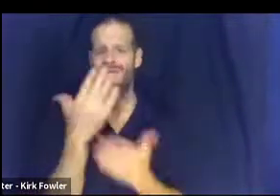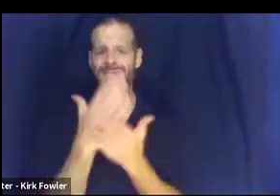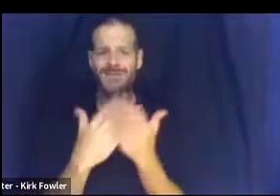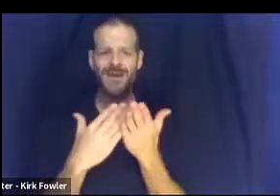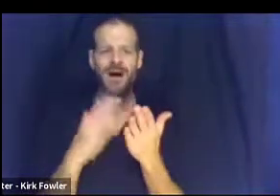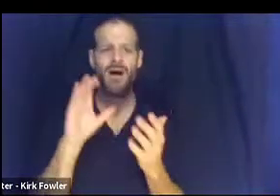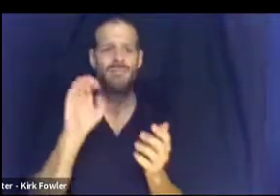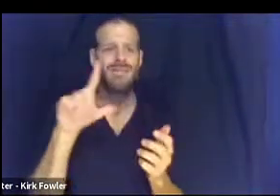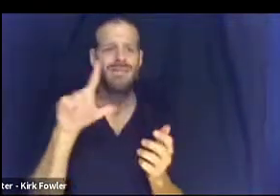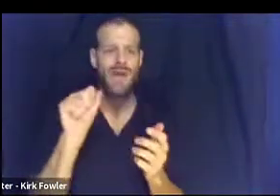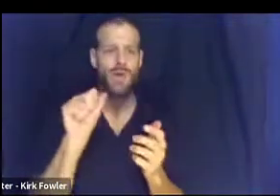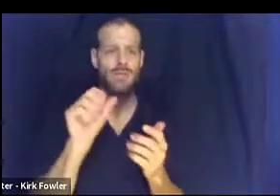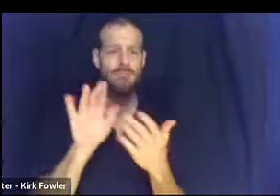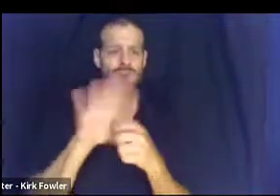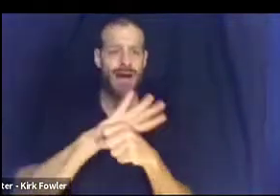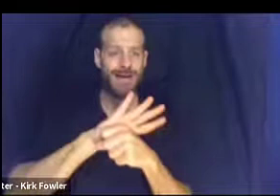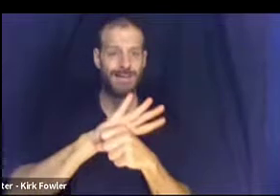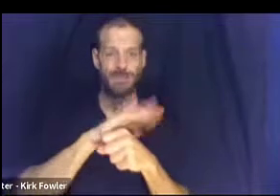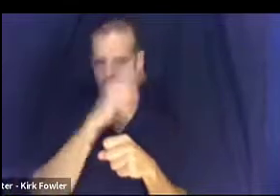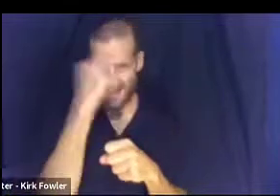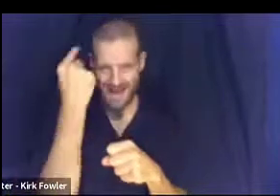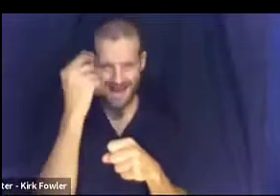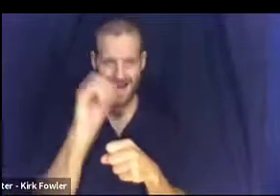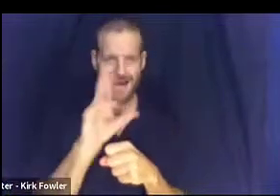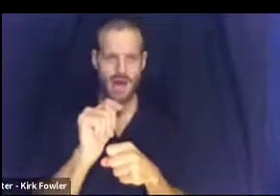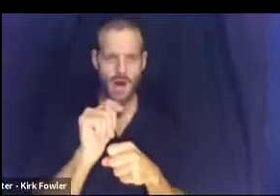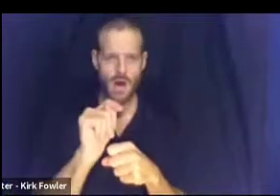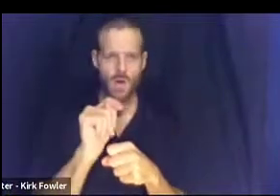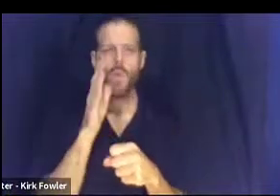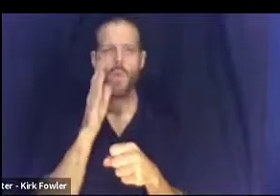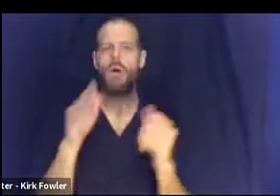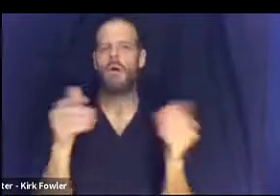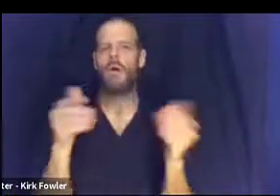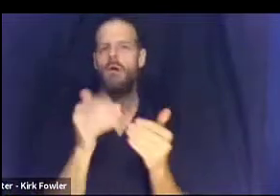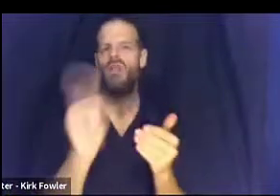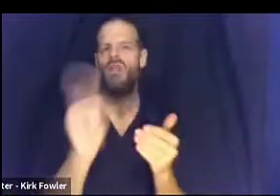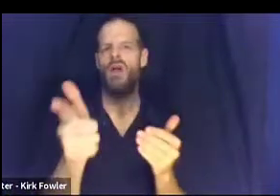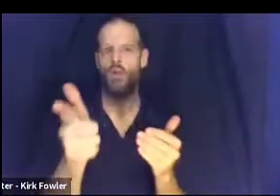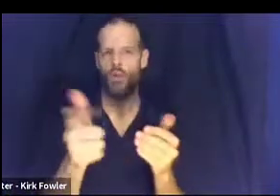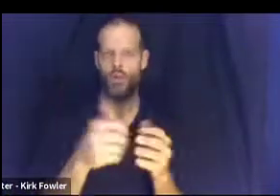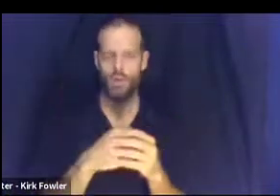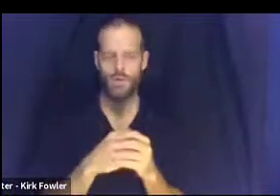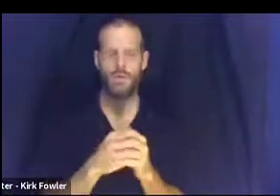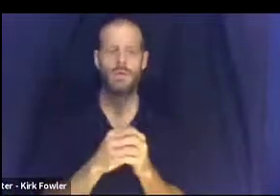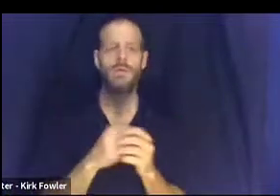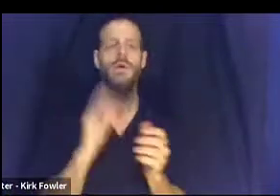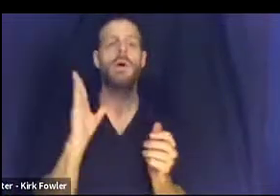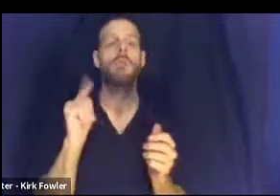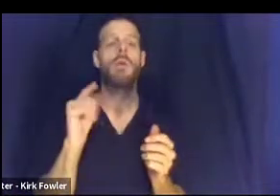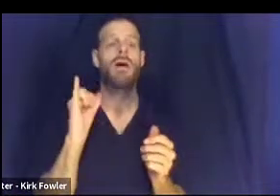which means that they're blacked out and we're gonna introduce them at a later time. But if you're doing this,